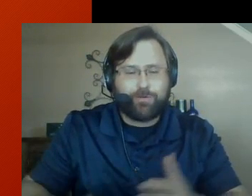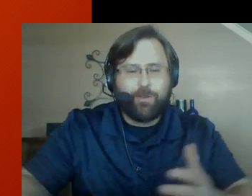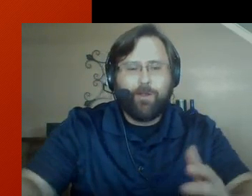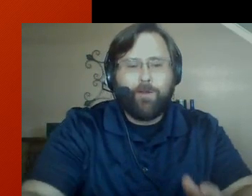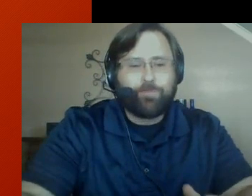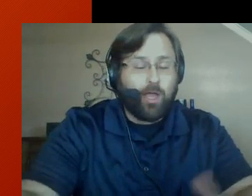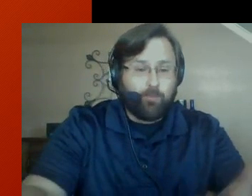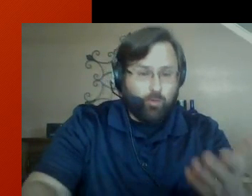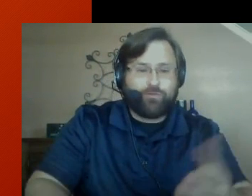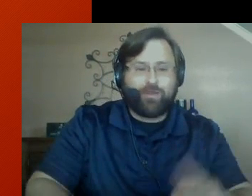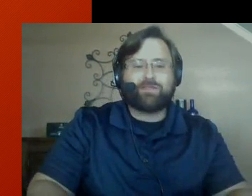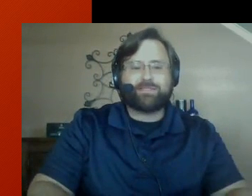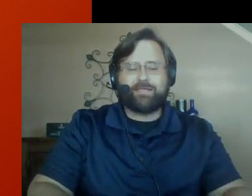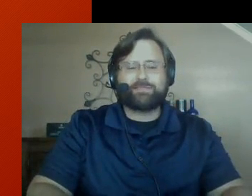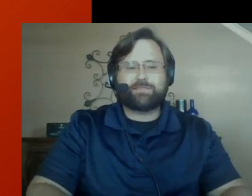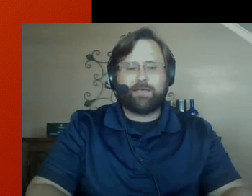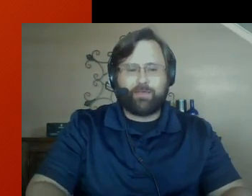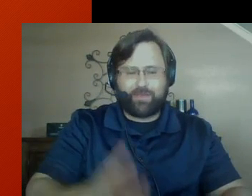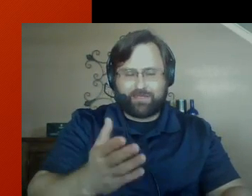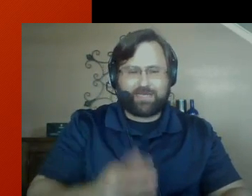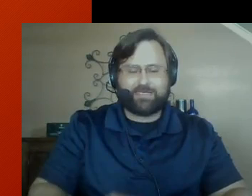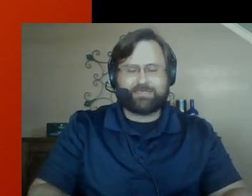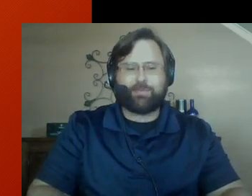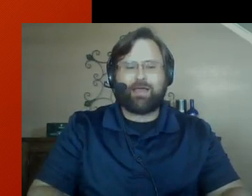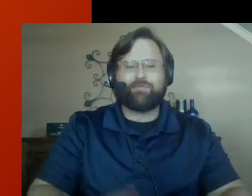or if you have the sentence that the second example I have here